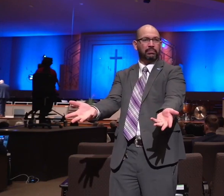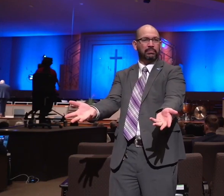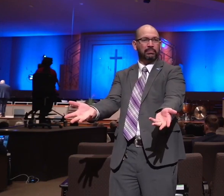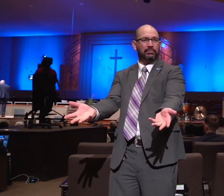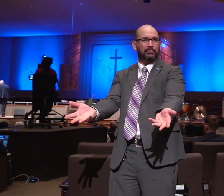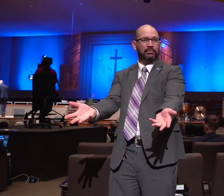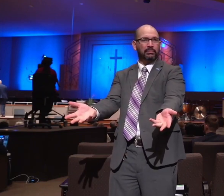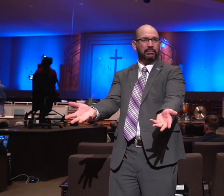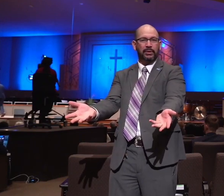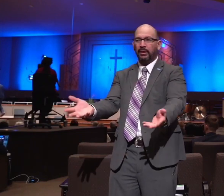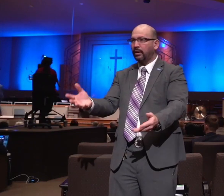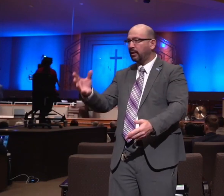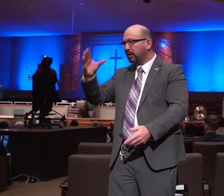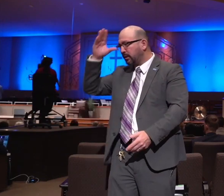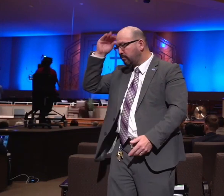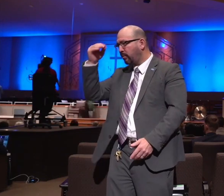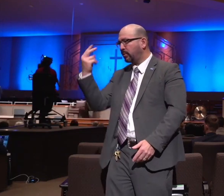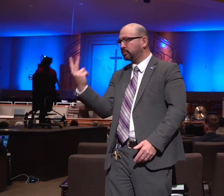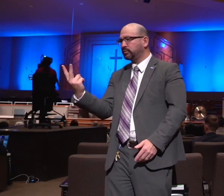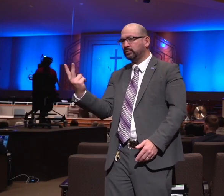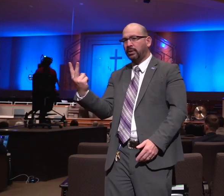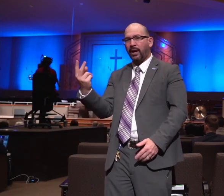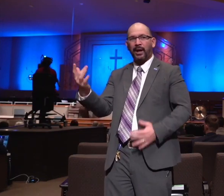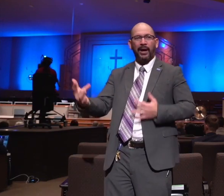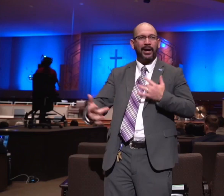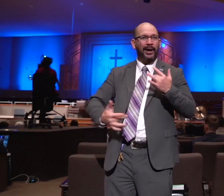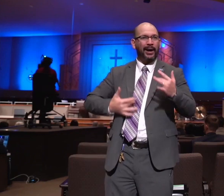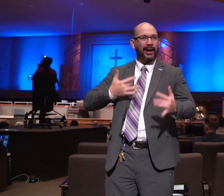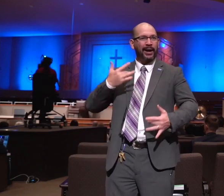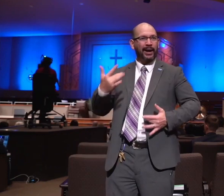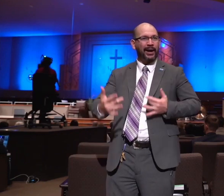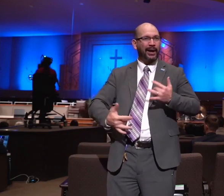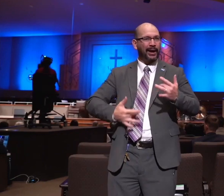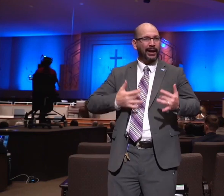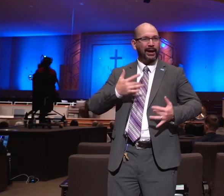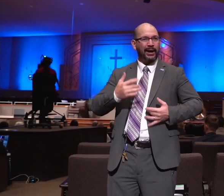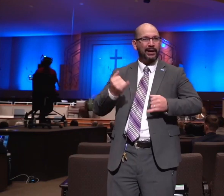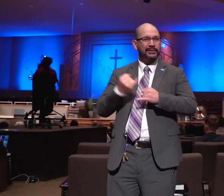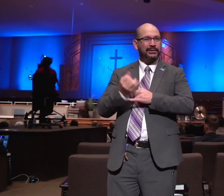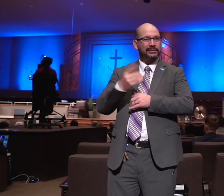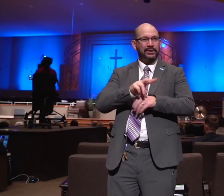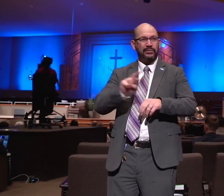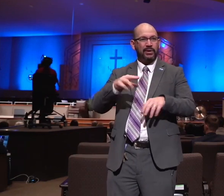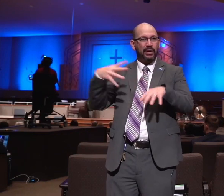and they were in awe of it